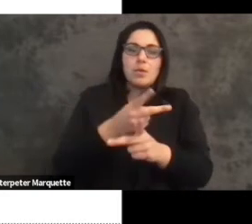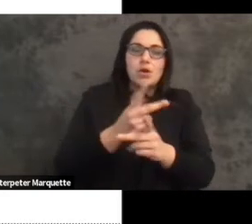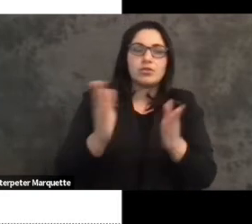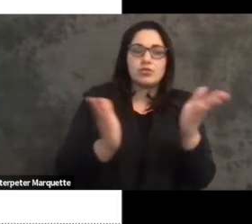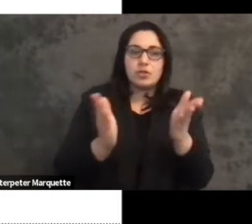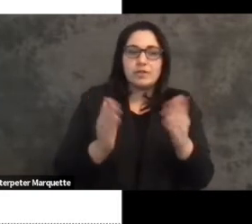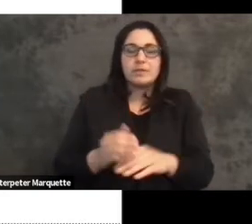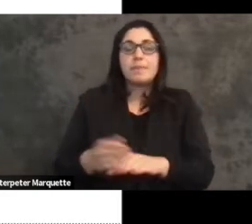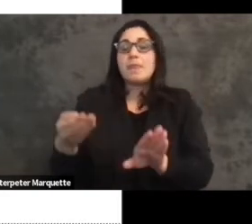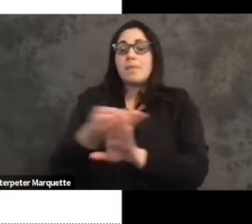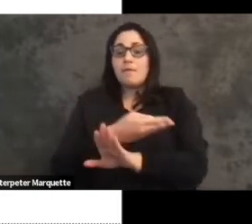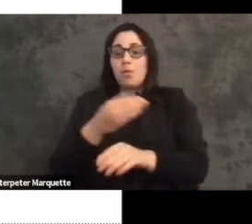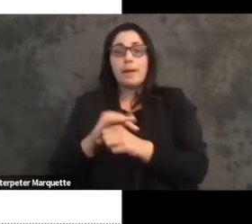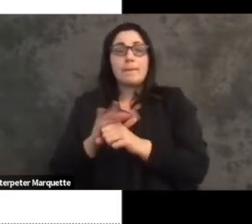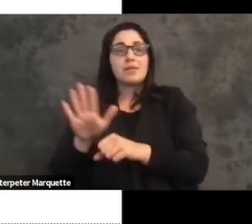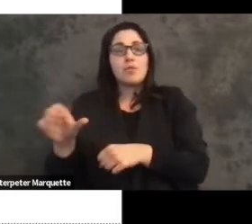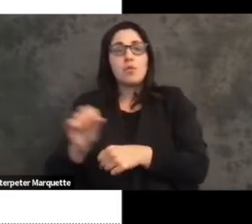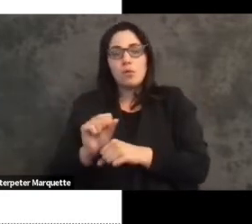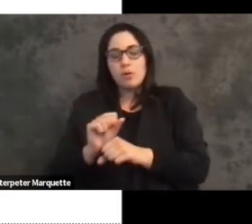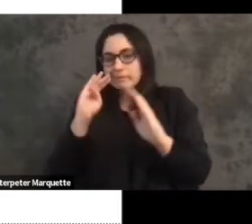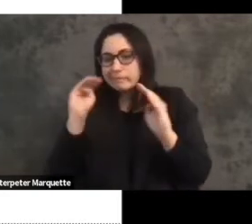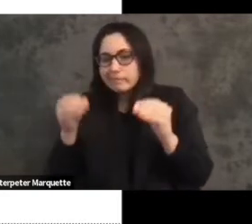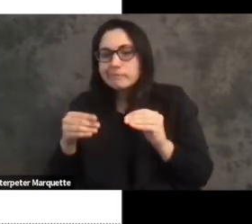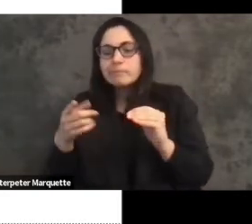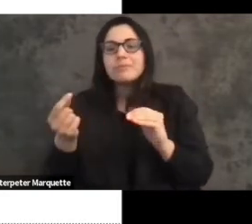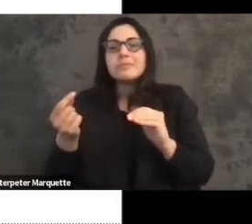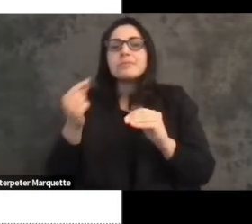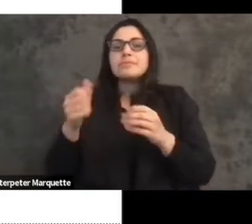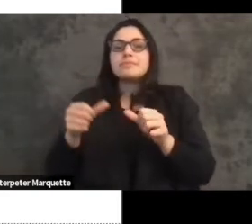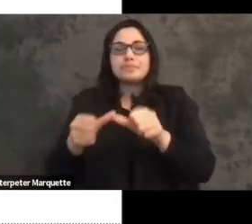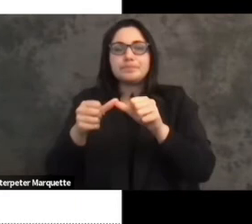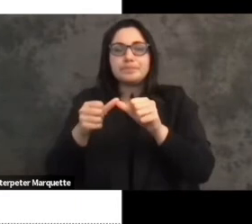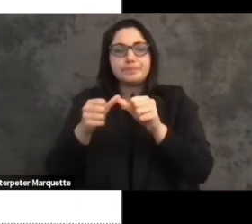consultancy helping teams uncover insights from frontier communities and bridging these